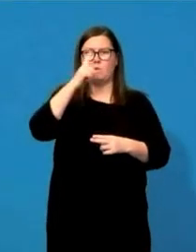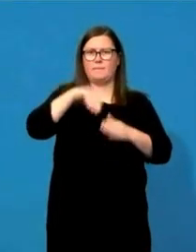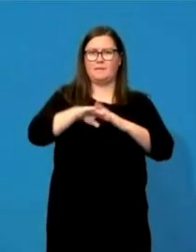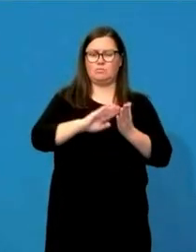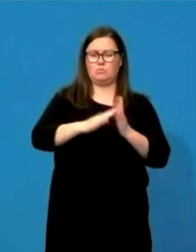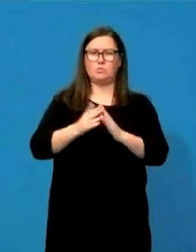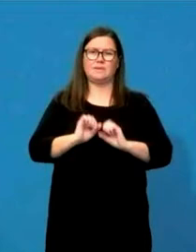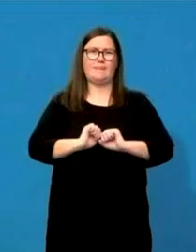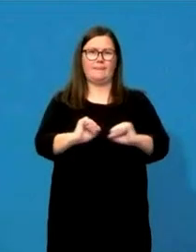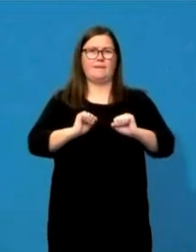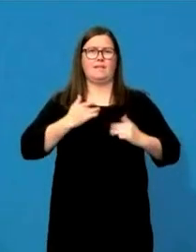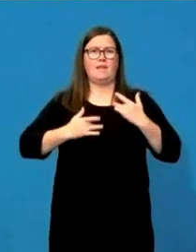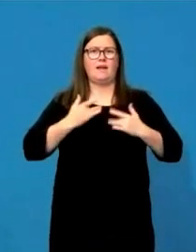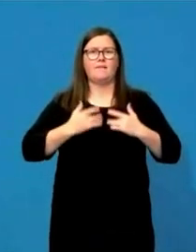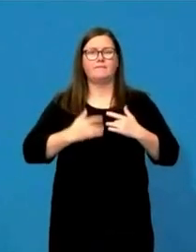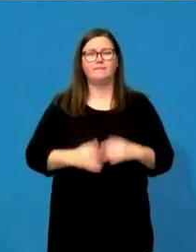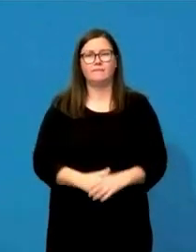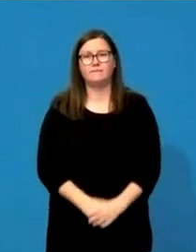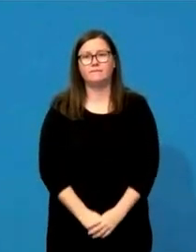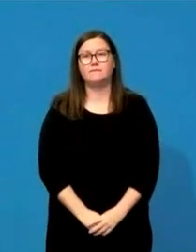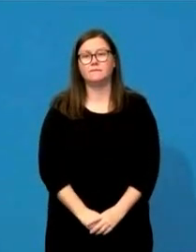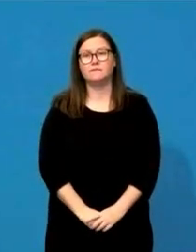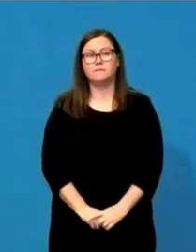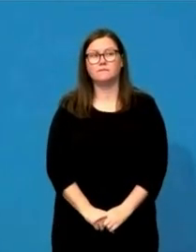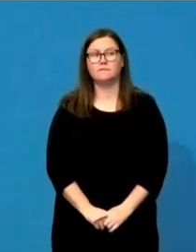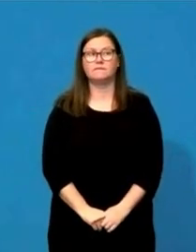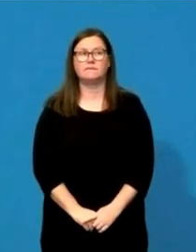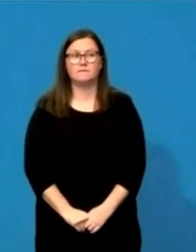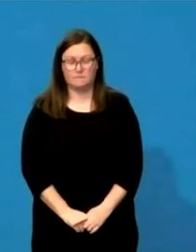Yeah, I mean, when I first came here, I could not believe how different it